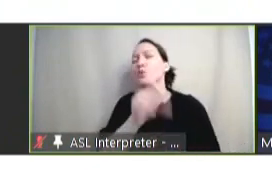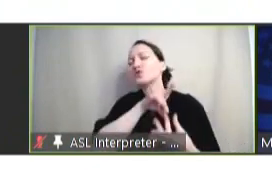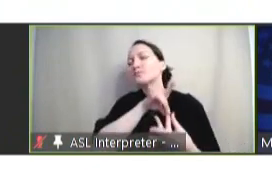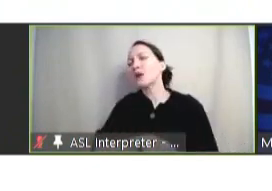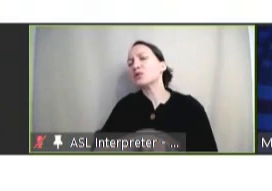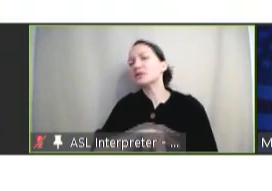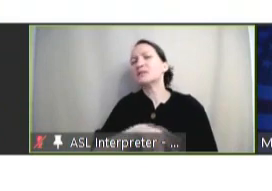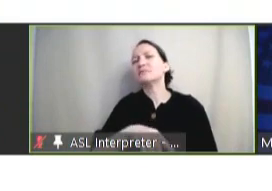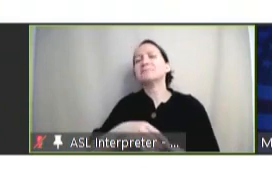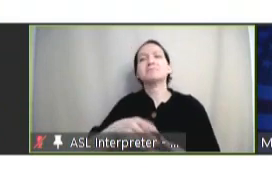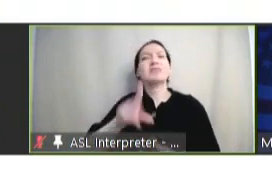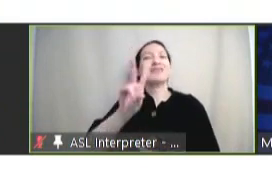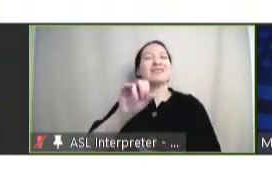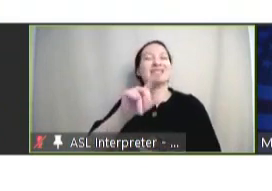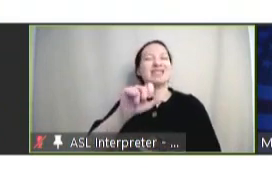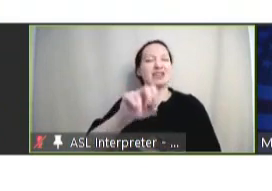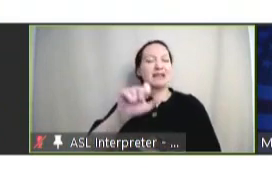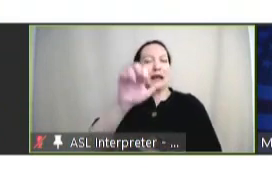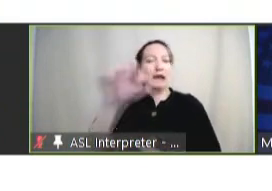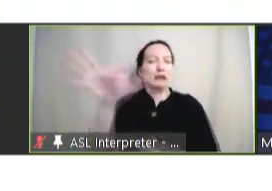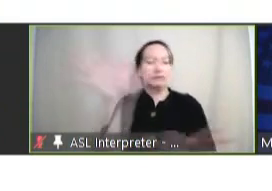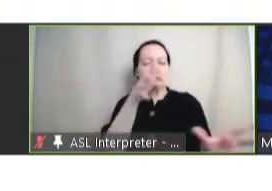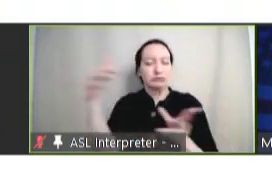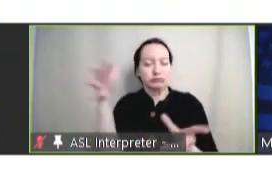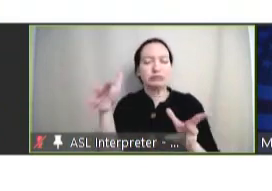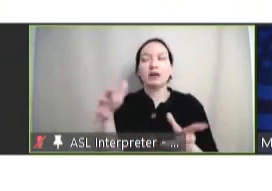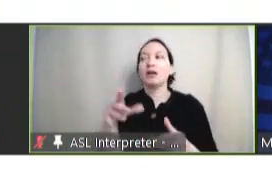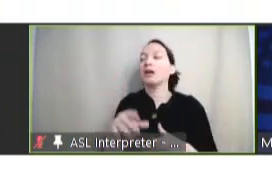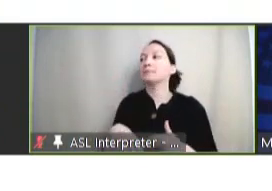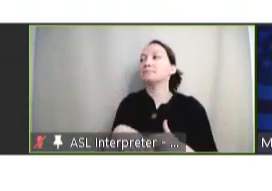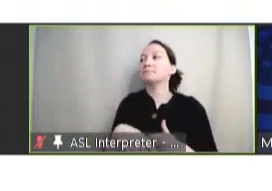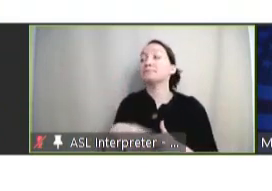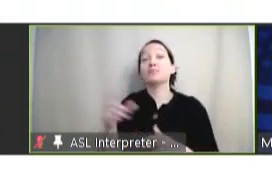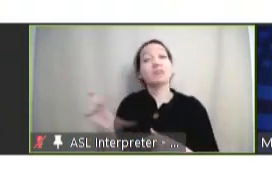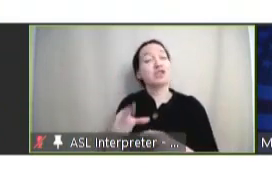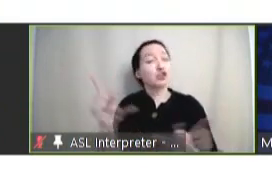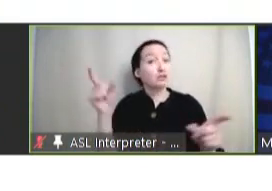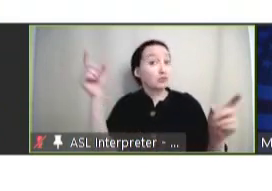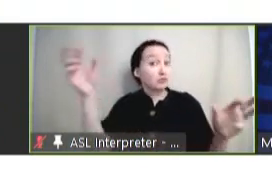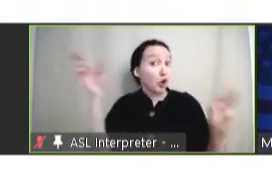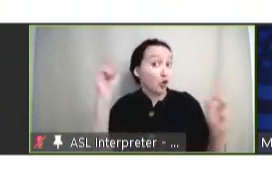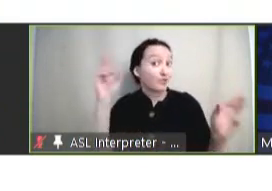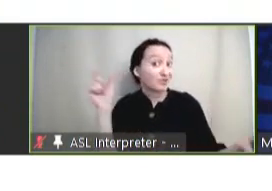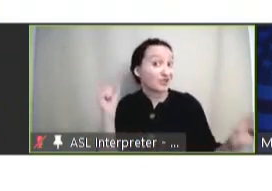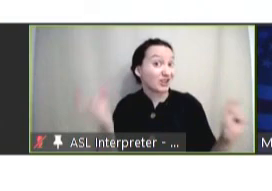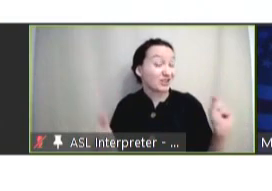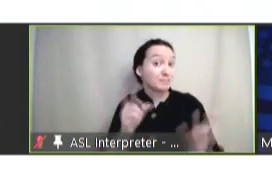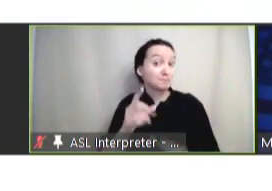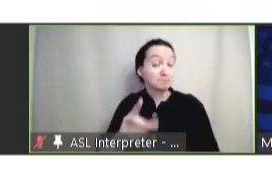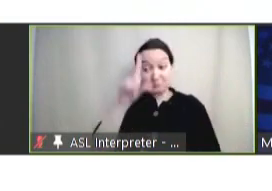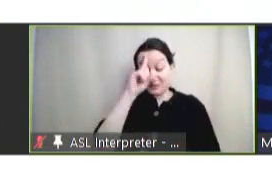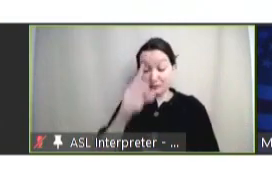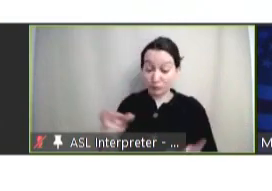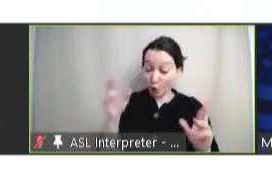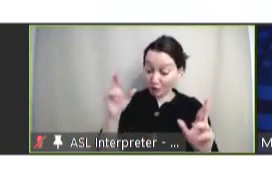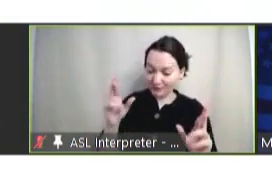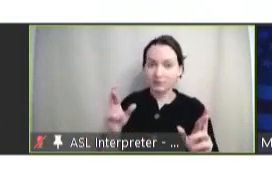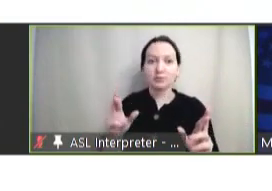ventilation, I think besides that, and other change that hope could stick is greater paid